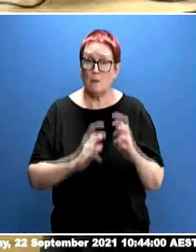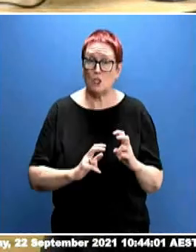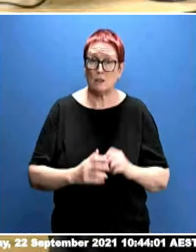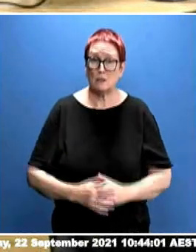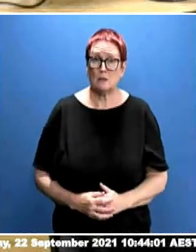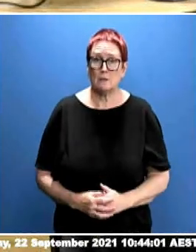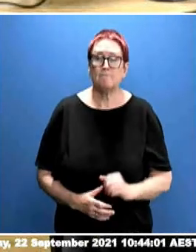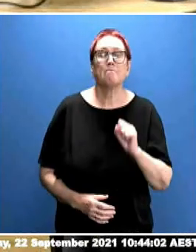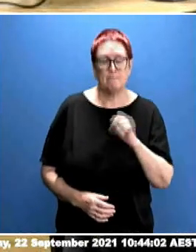Yes.